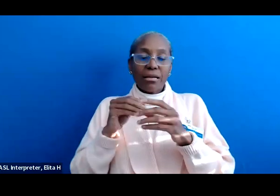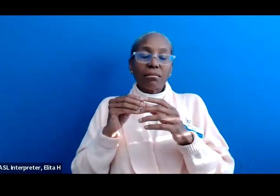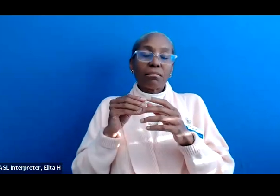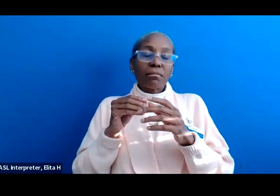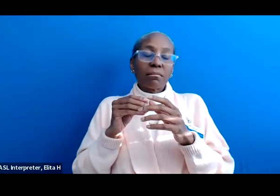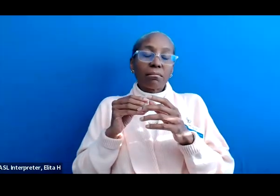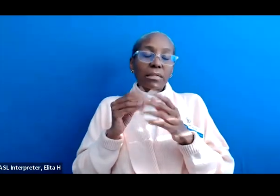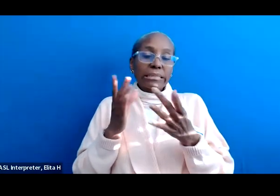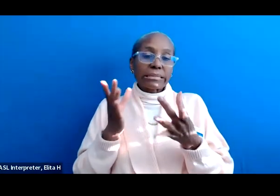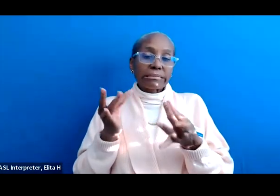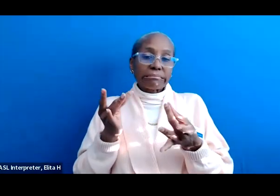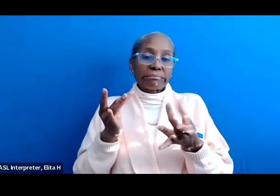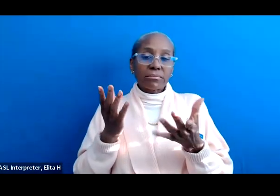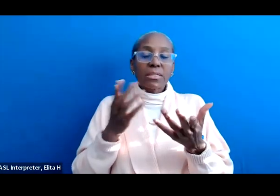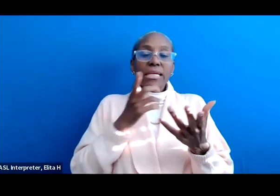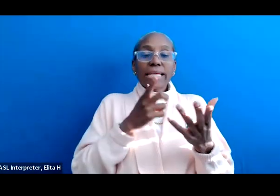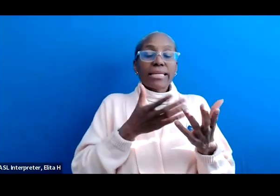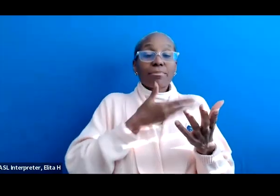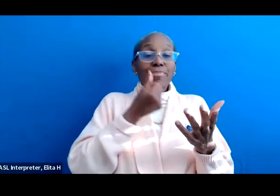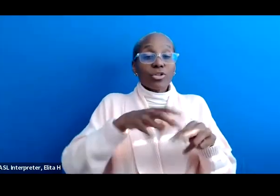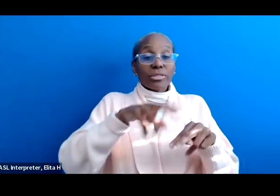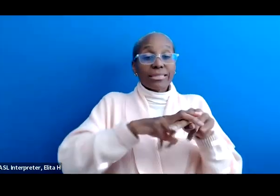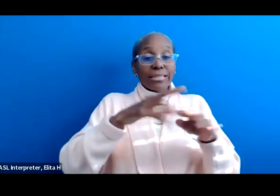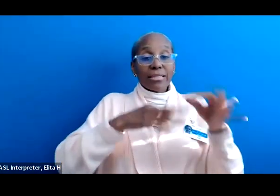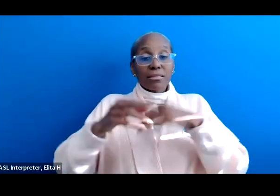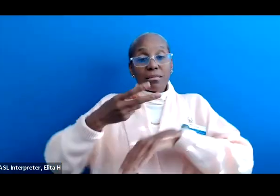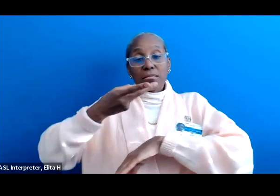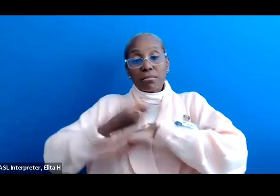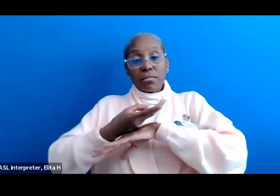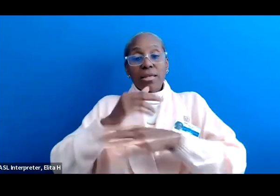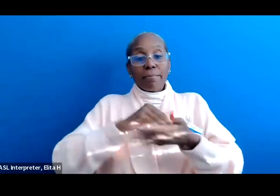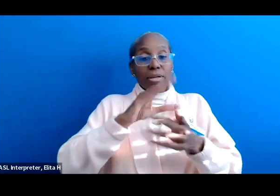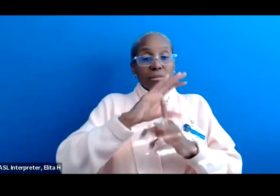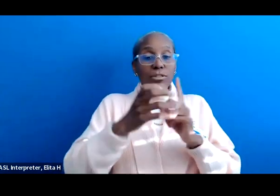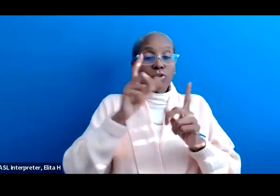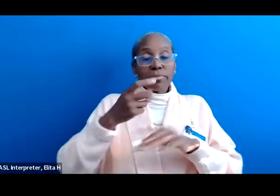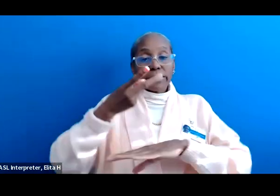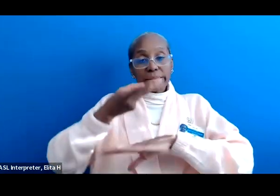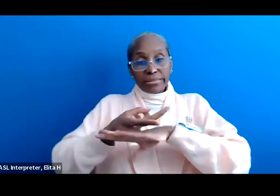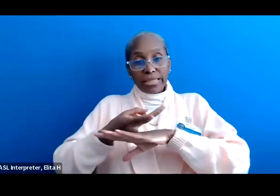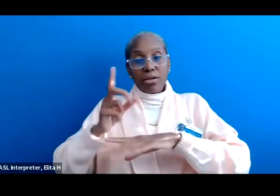Sitting up is much better than laying in the bed. If you have a medical condition and have to lay in the bed, you want to lay on your left side.